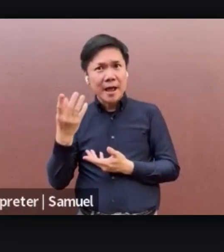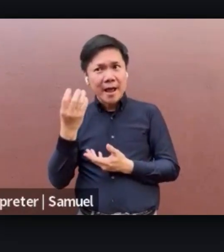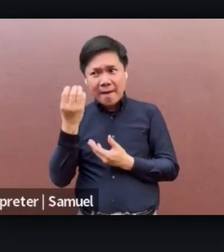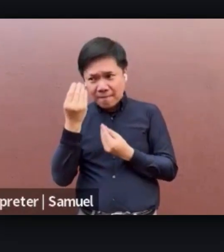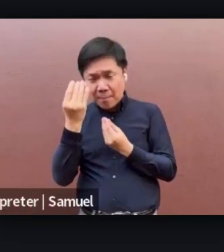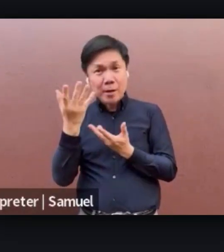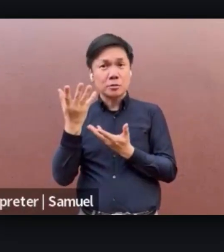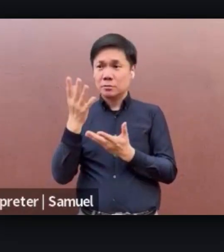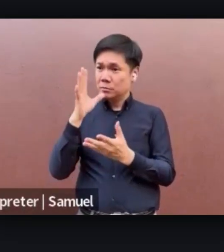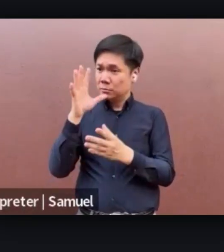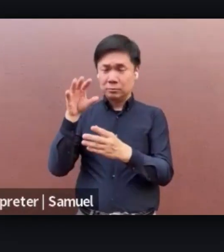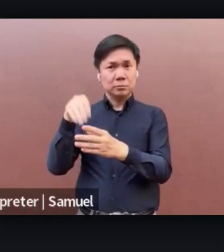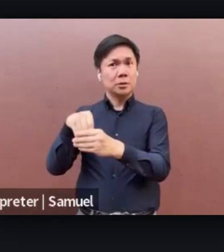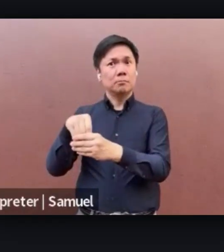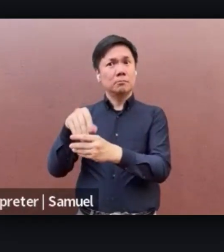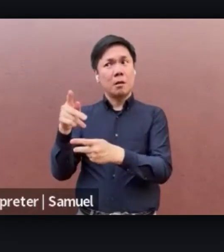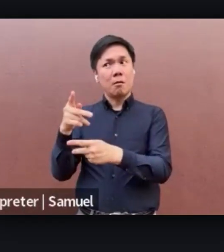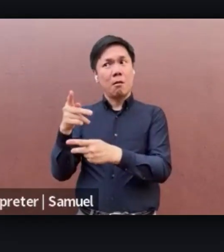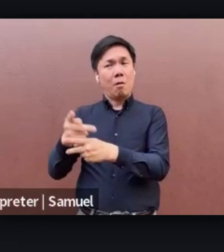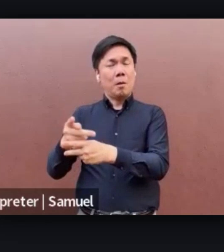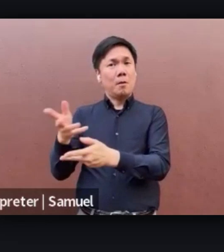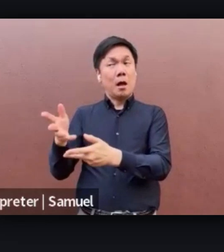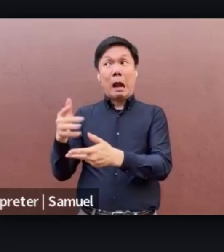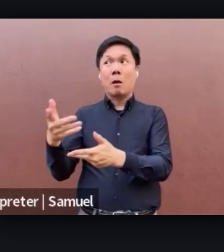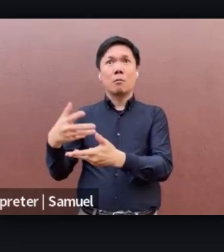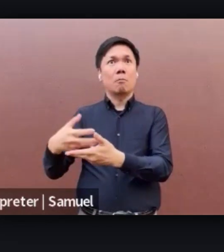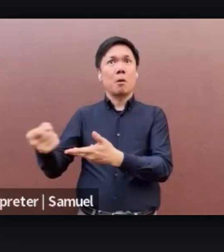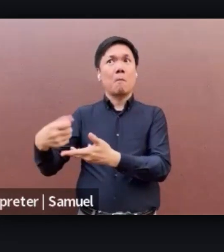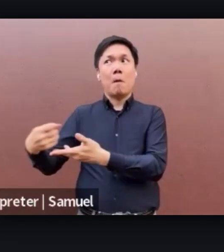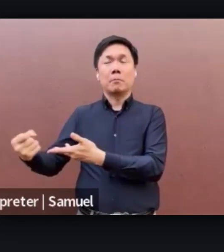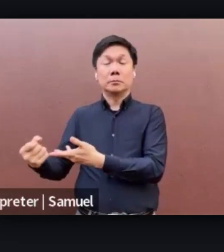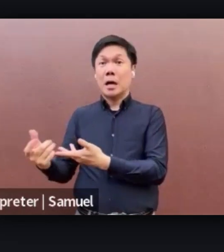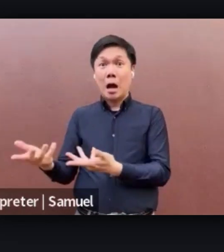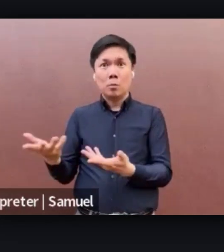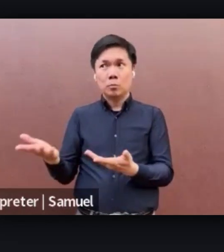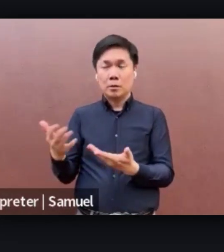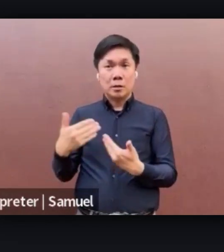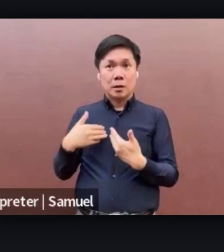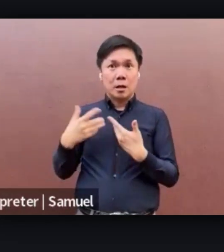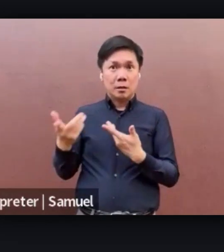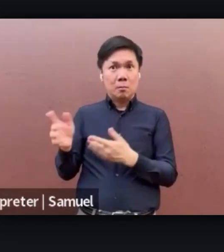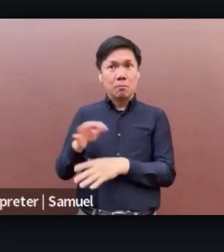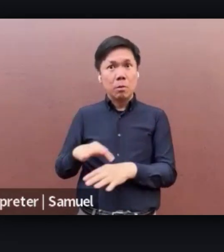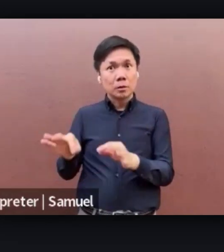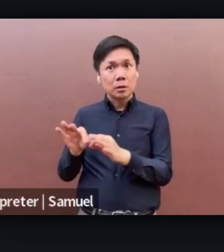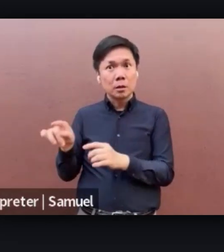But where this information is stored and how that information would be used is a crucial thing.